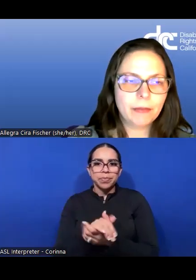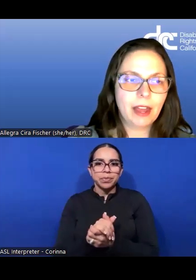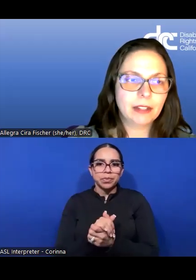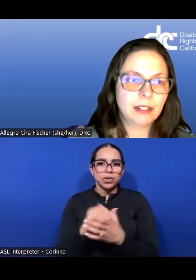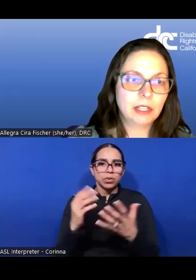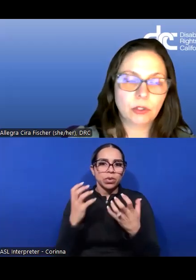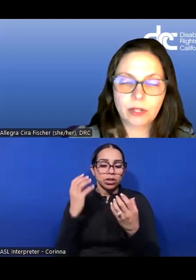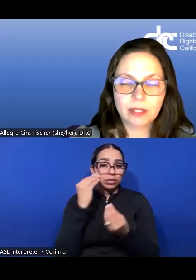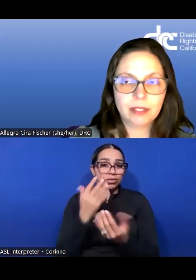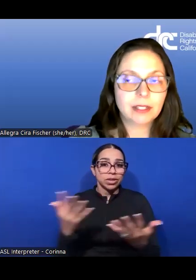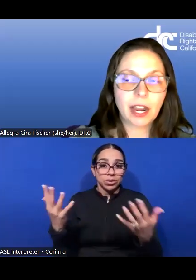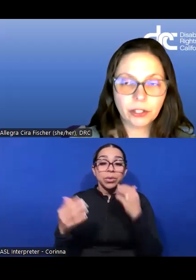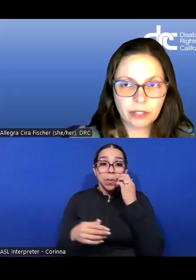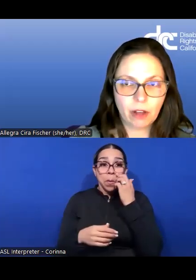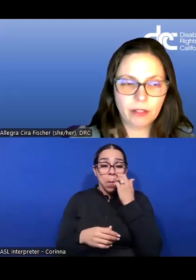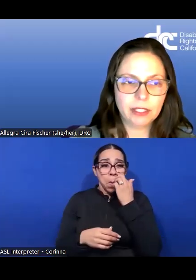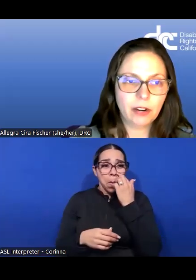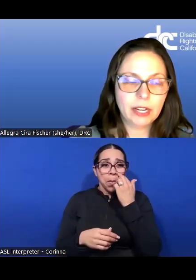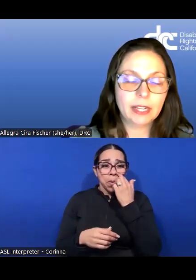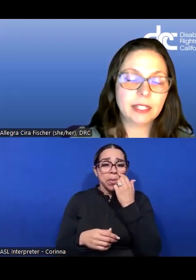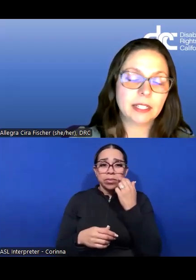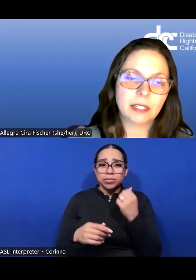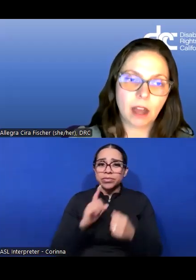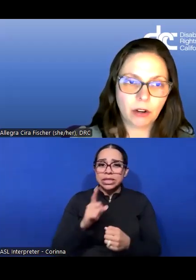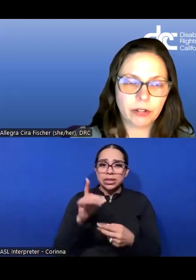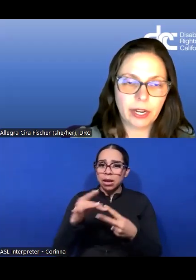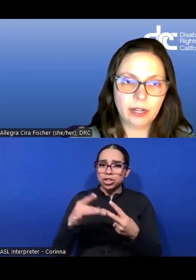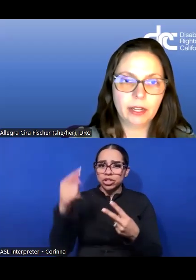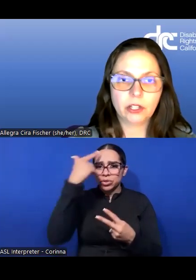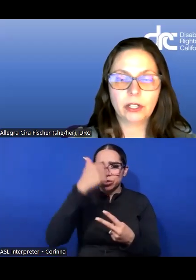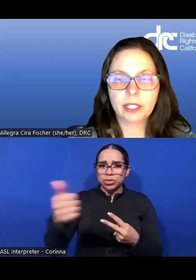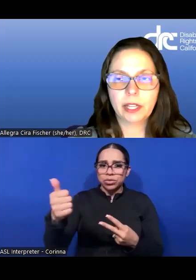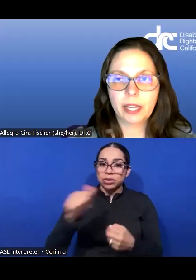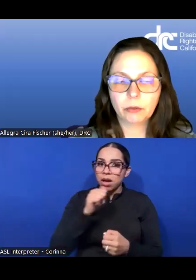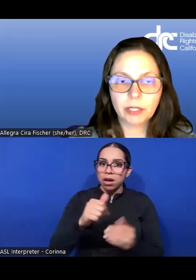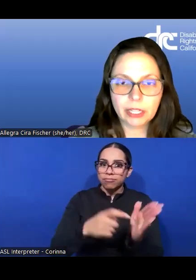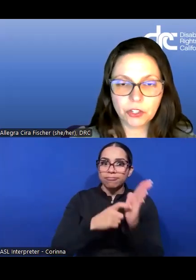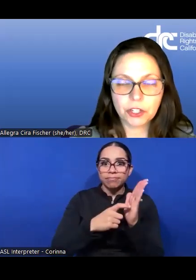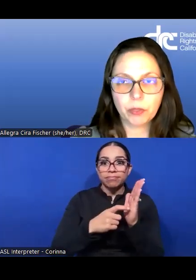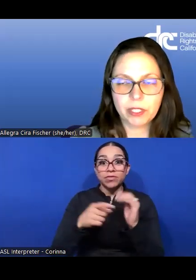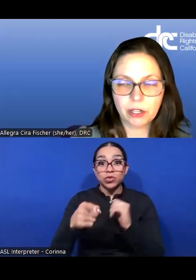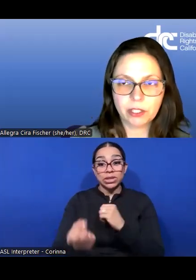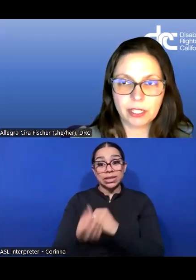that sending stories is entirely voluntary and it does not create an attorney client relationship with DRC.